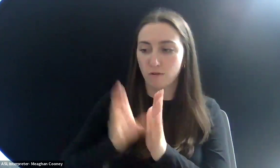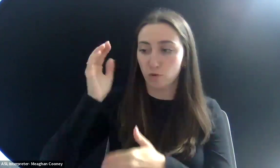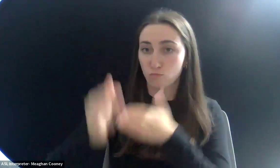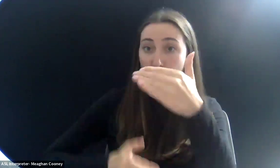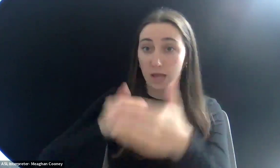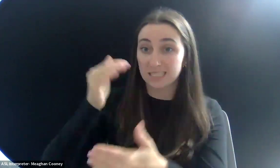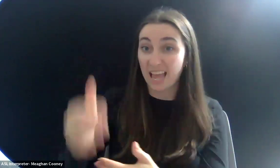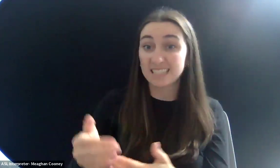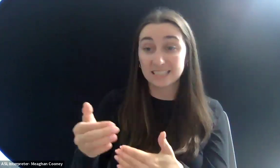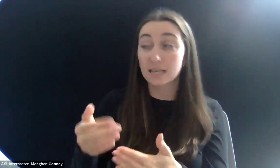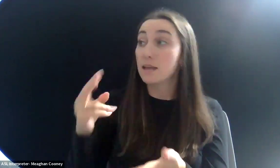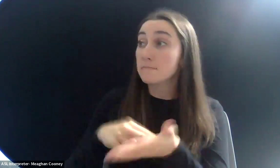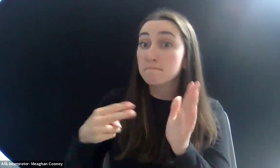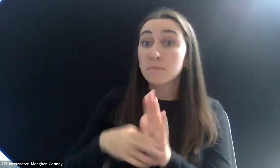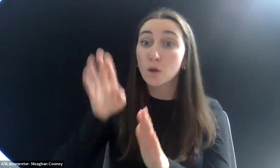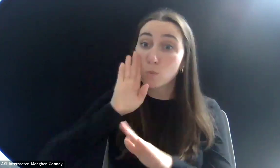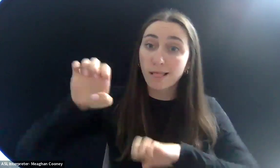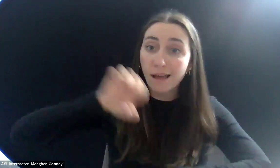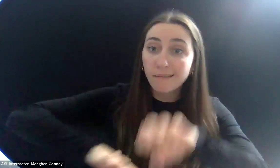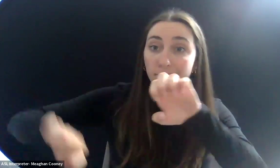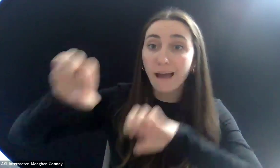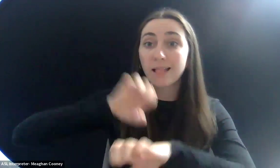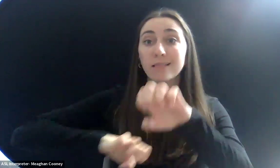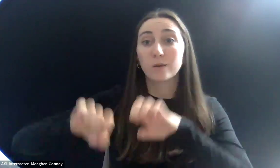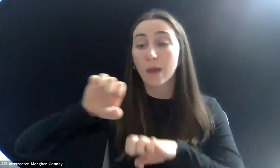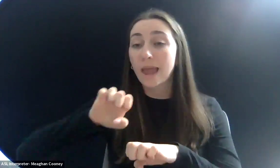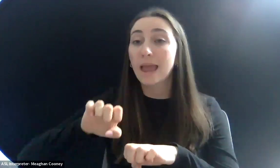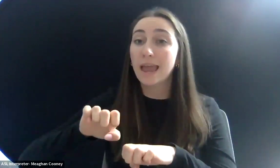We would ask you to evaluate the opt out as a scenario so we can